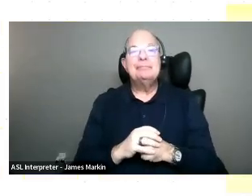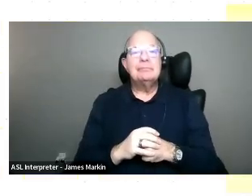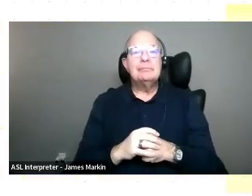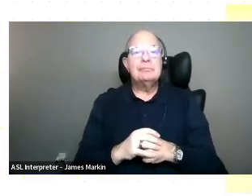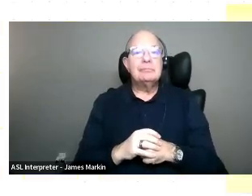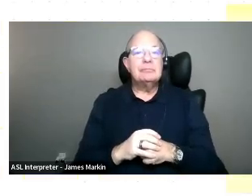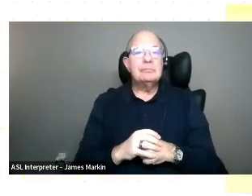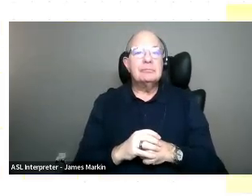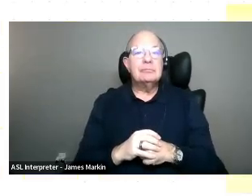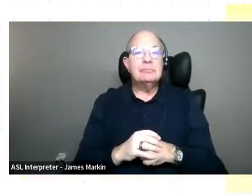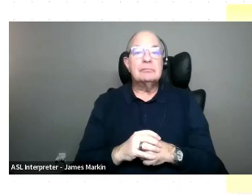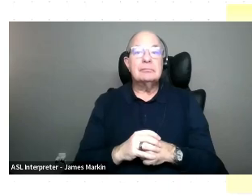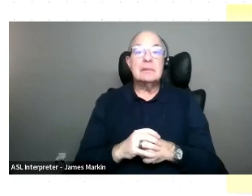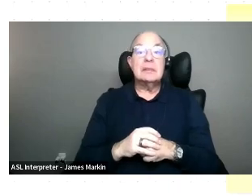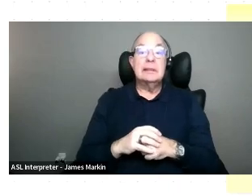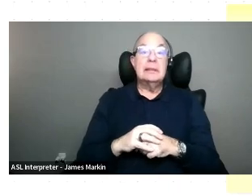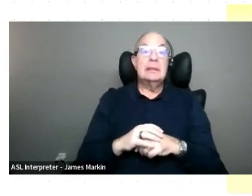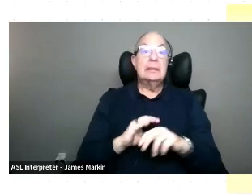Shannon Spencer (she/her): And then the second question here…